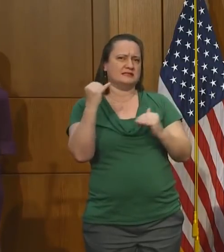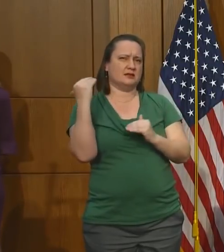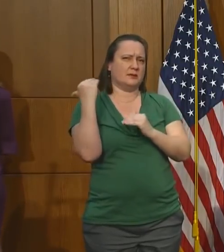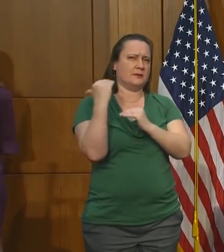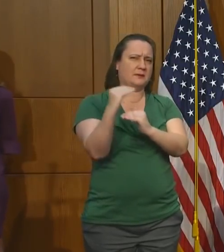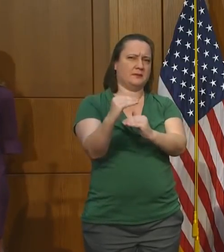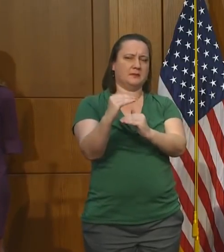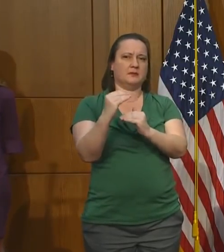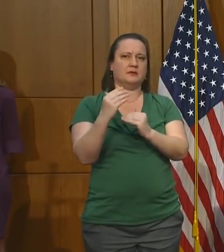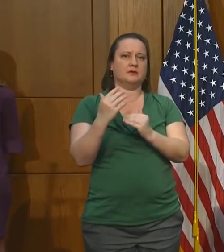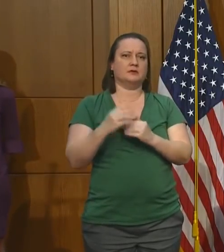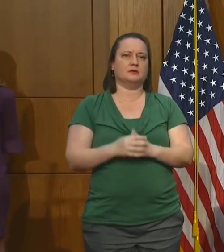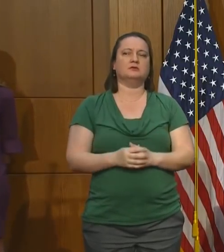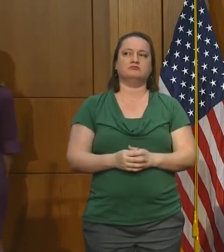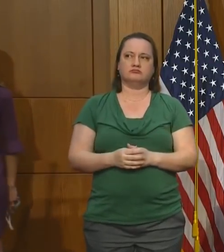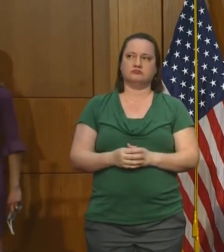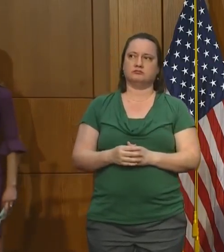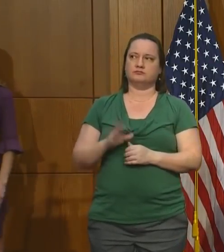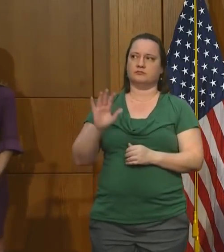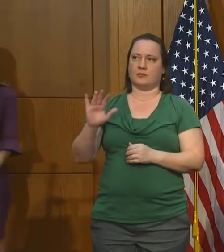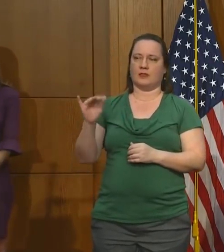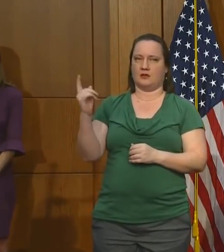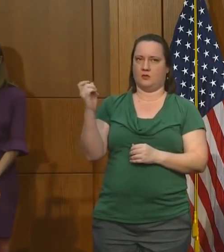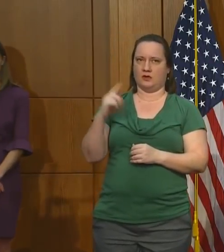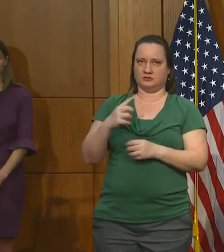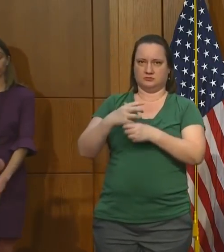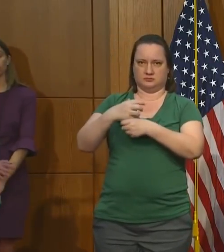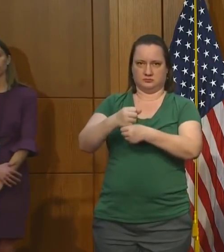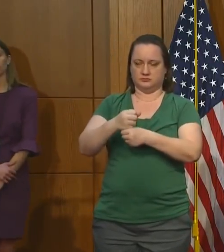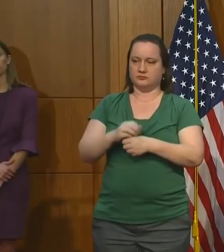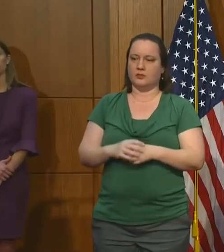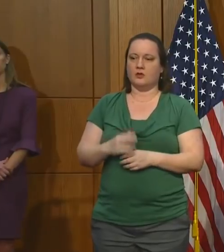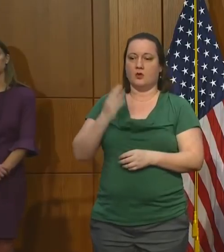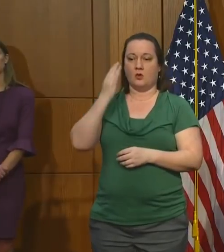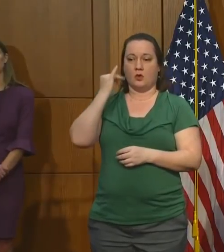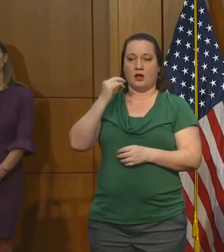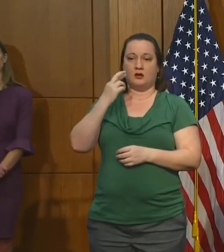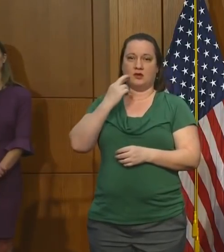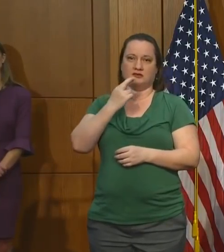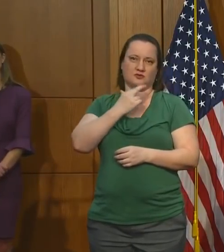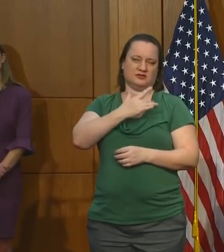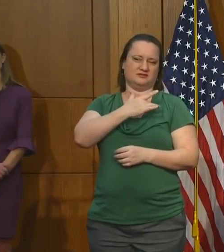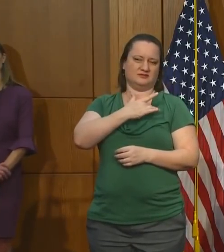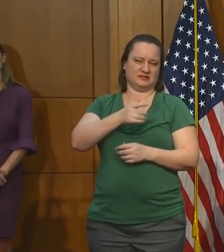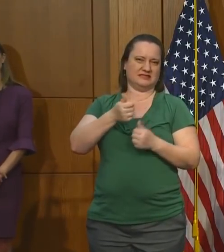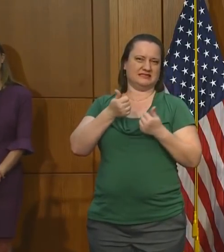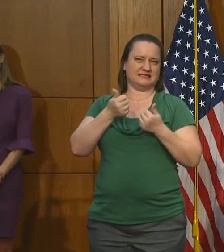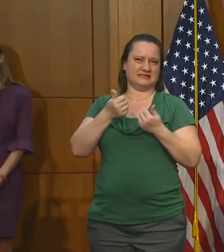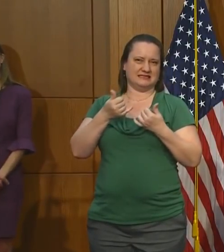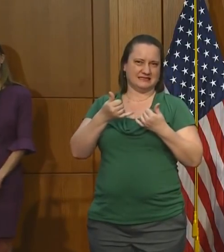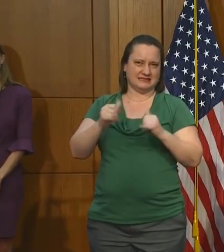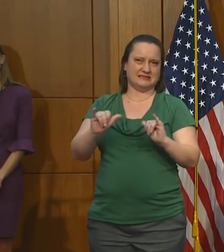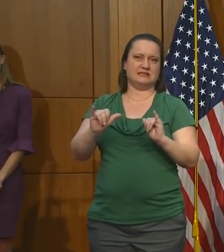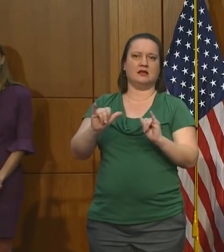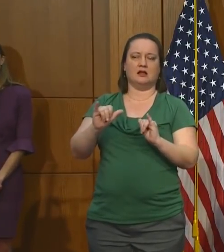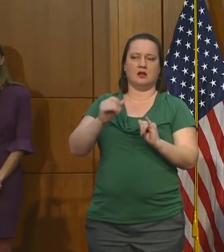CAT OUTSIDE AND NOT ABLE TO OPEN THEIR DOORS. YEAH THE QUESTION IS WHY THE DECISION ON